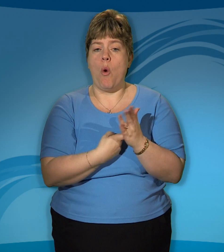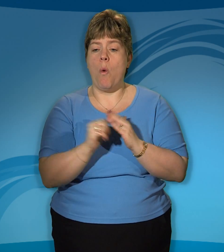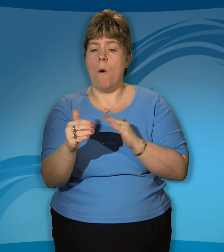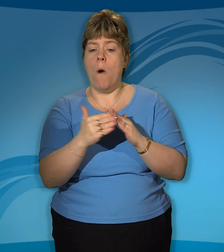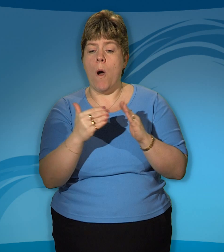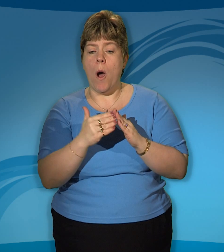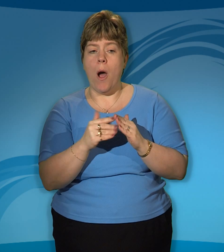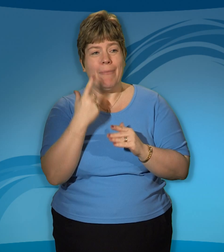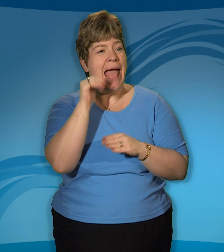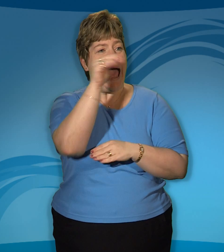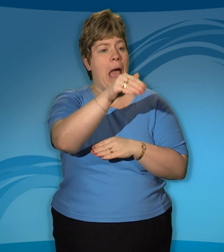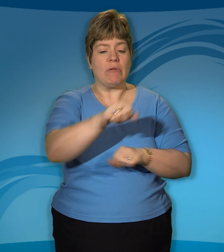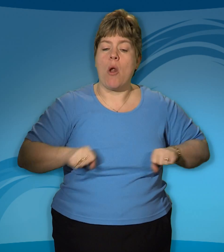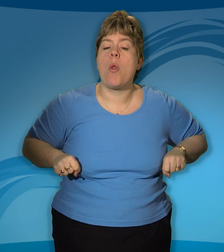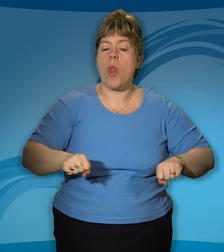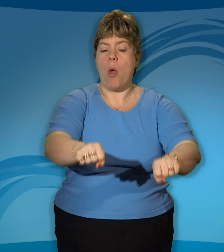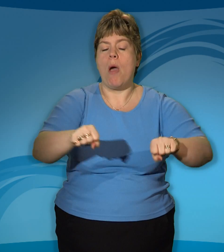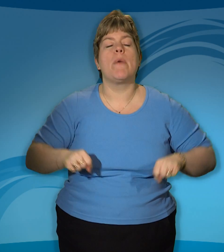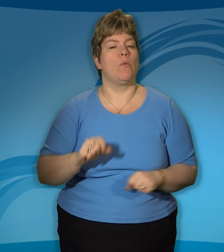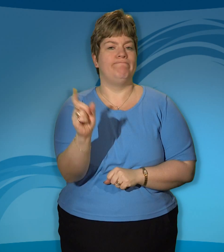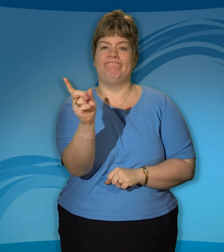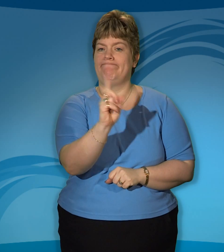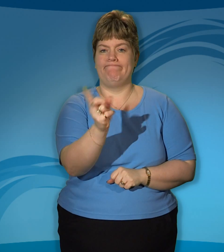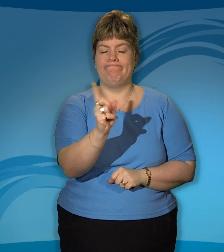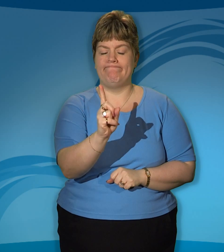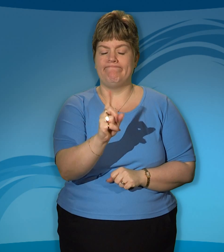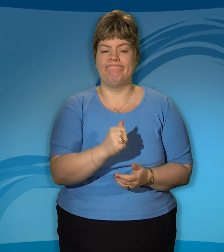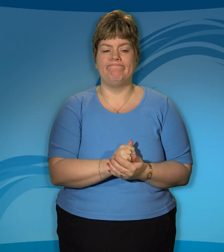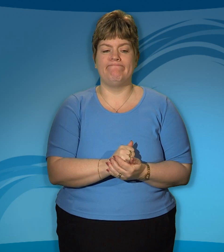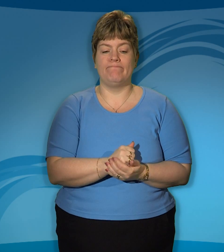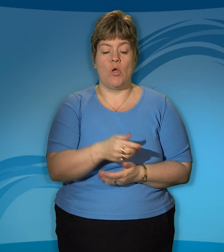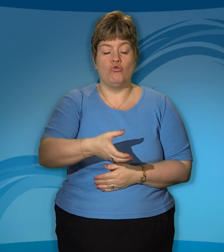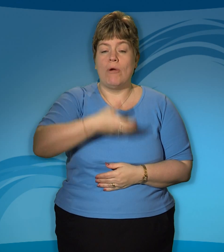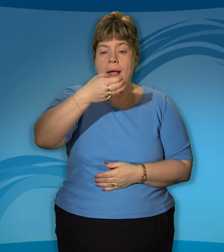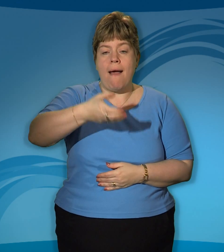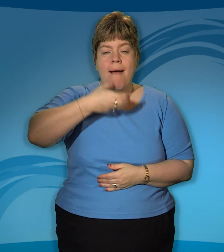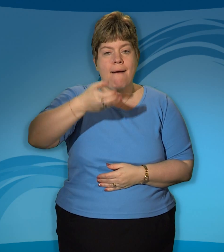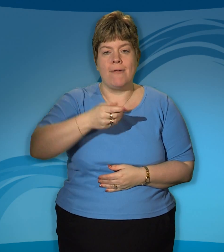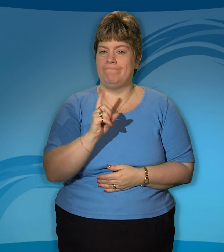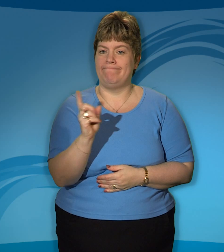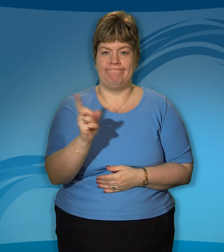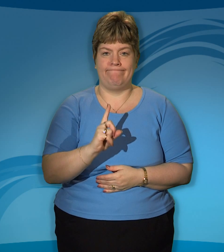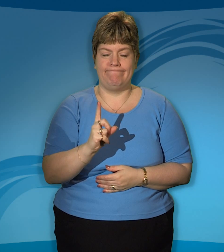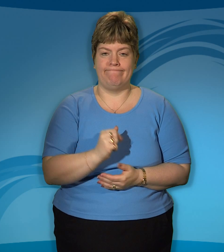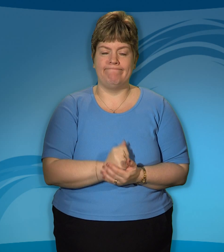Operate any domestic appliances or machinery. Drink alcohol.